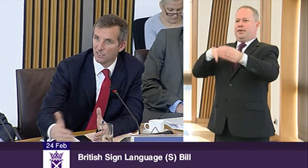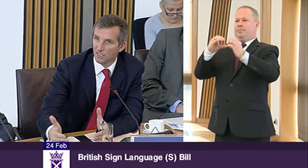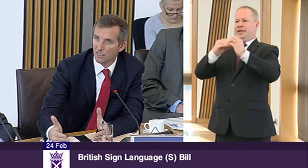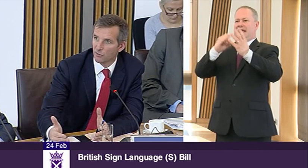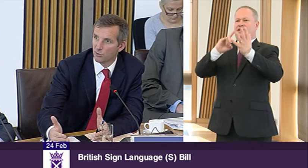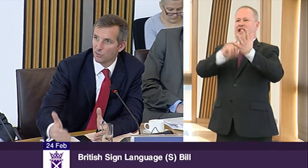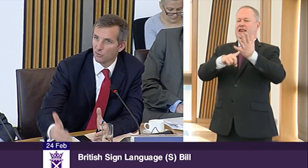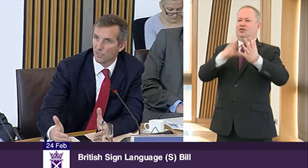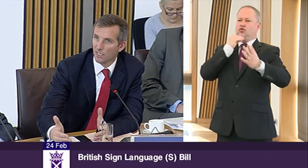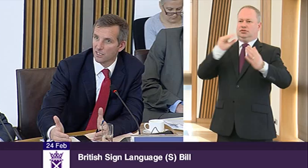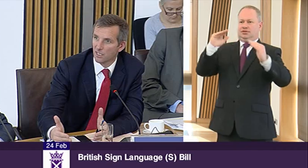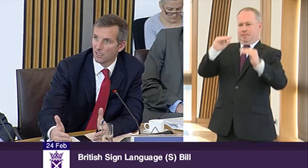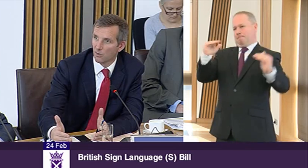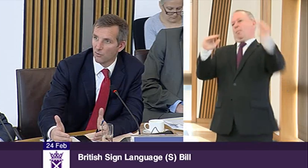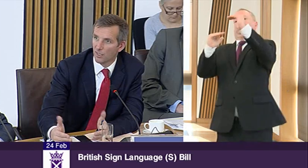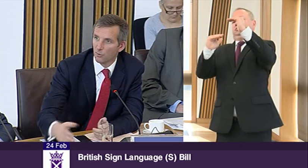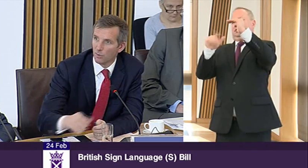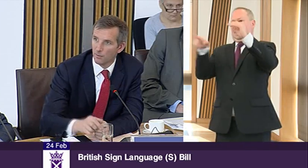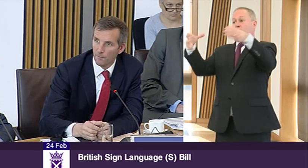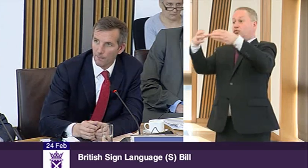would have a majority on it.